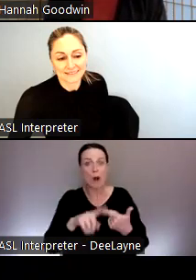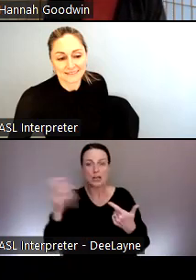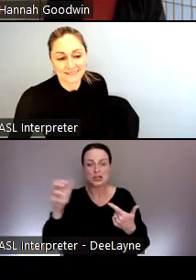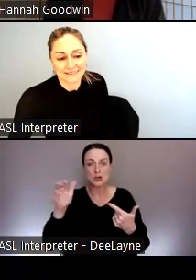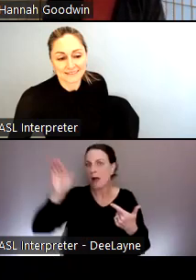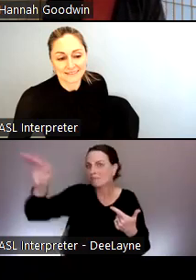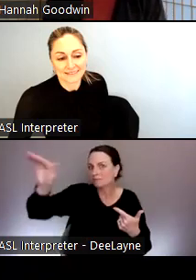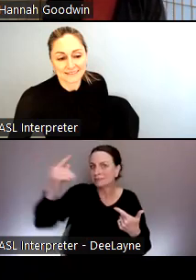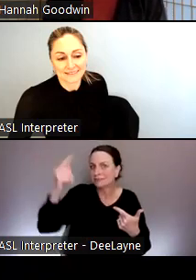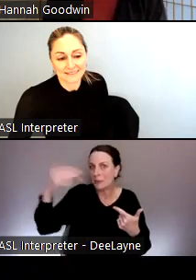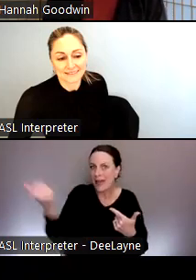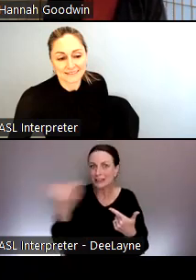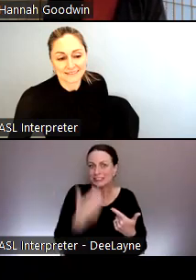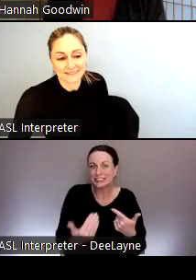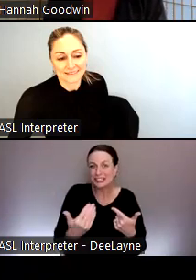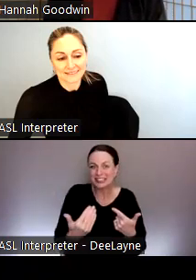who you think would be write a great proposal.